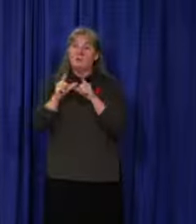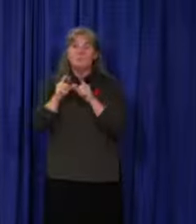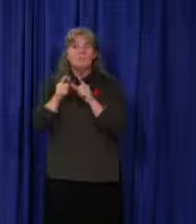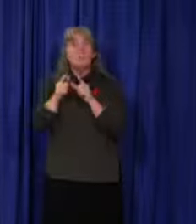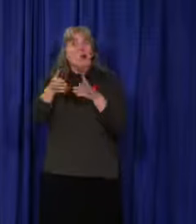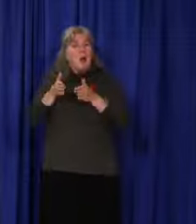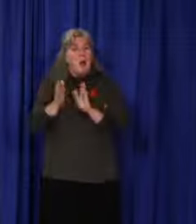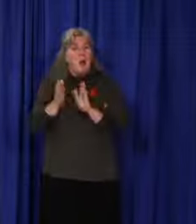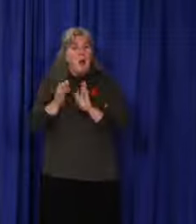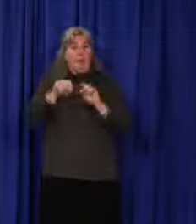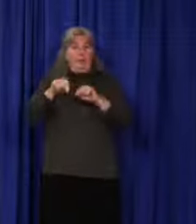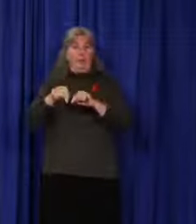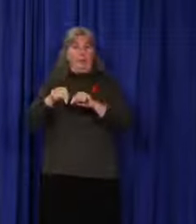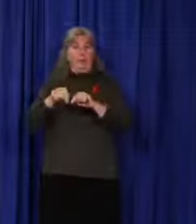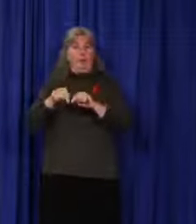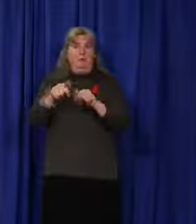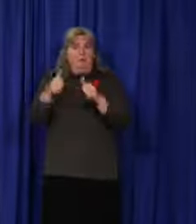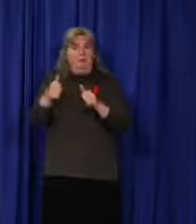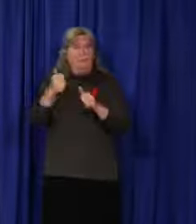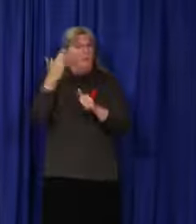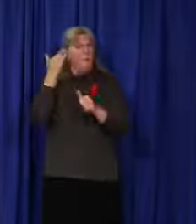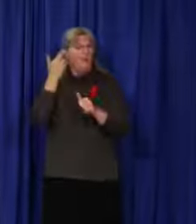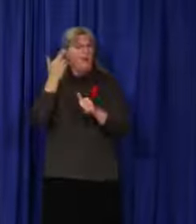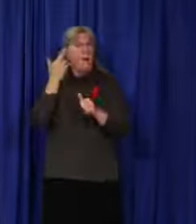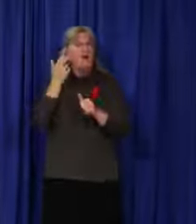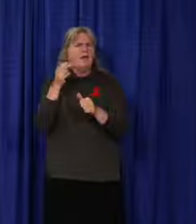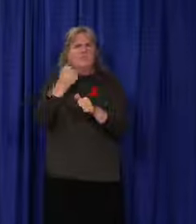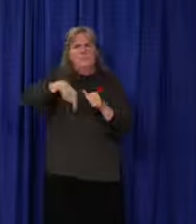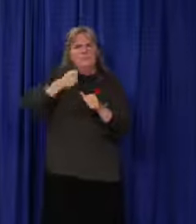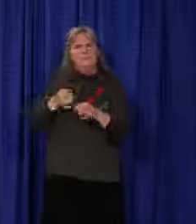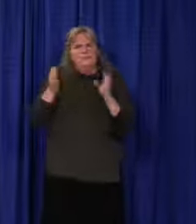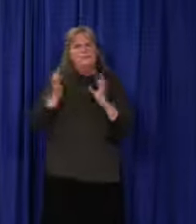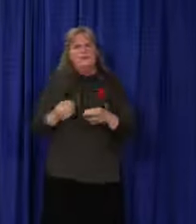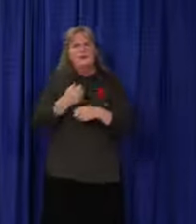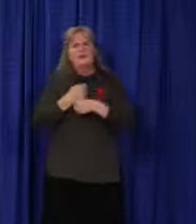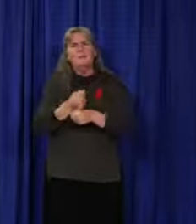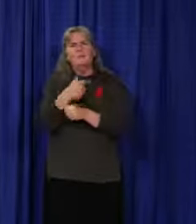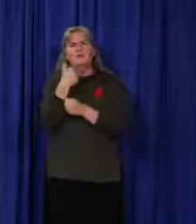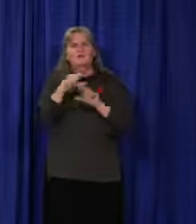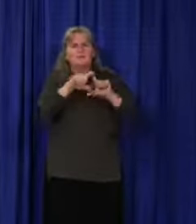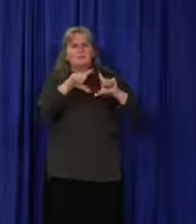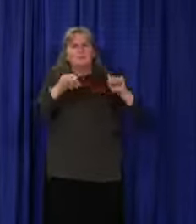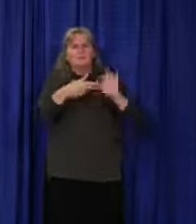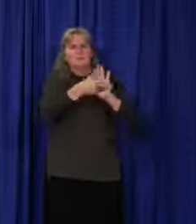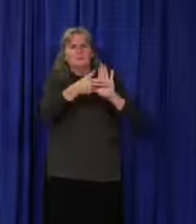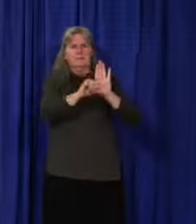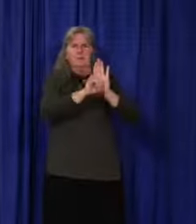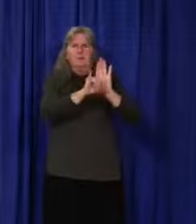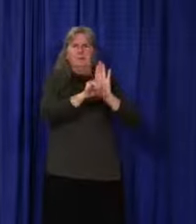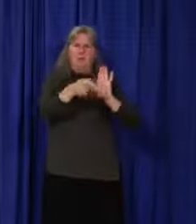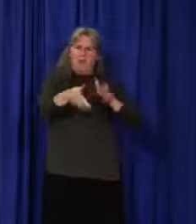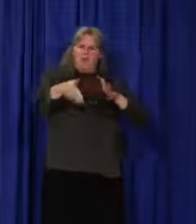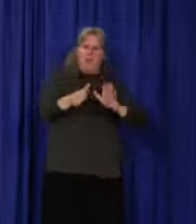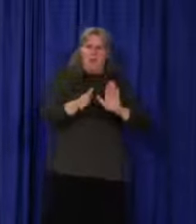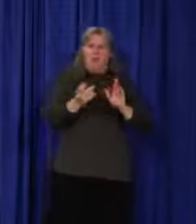people let down their guard and do not take things seriously and do not take seriously the need